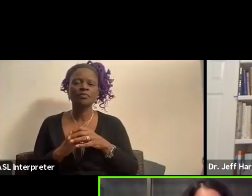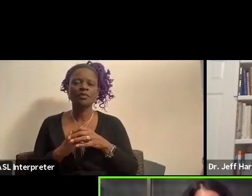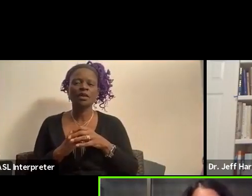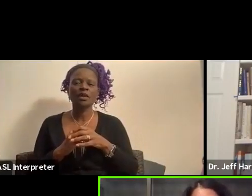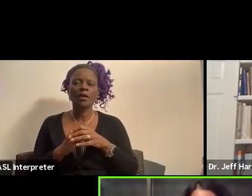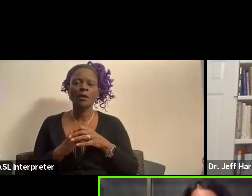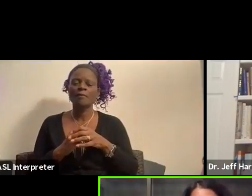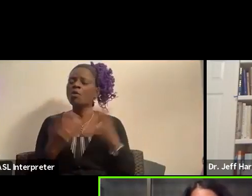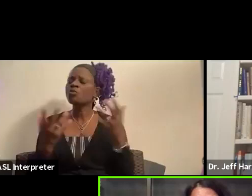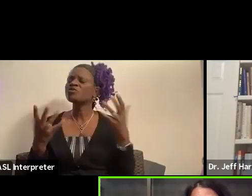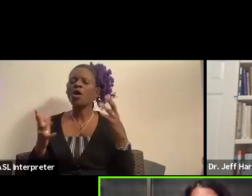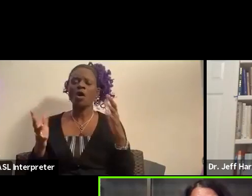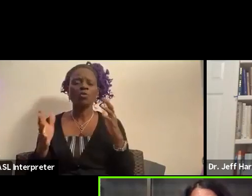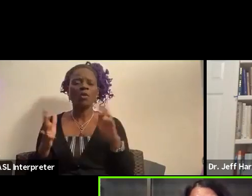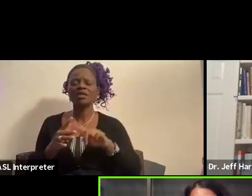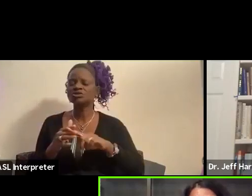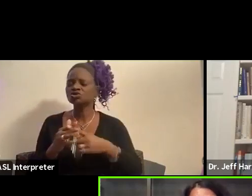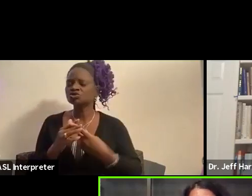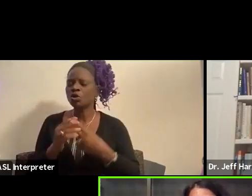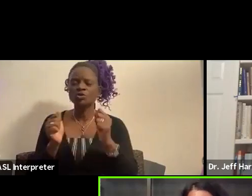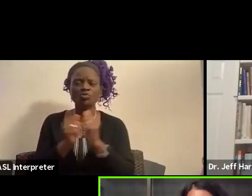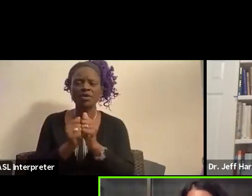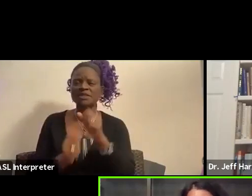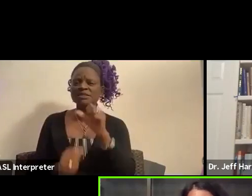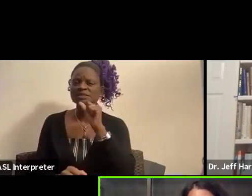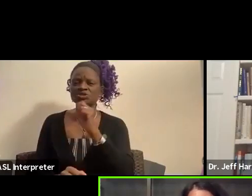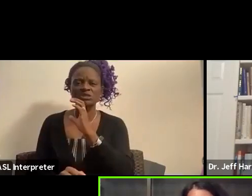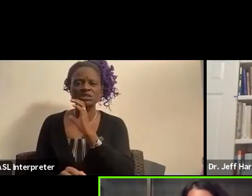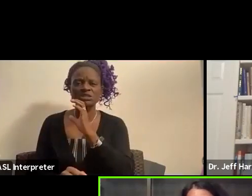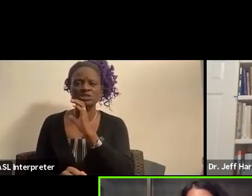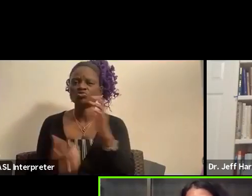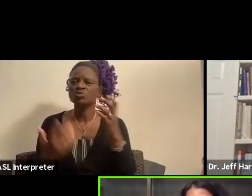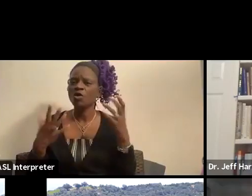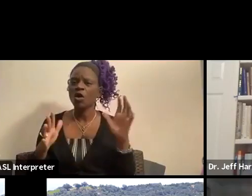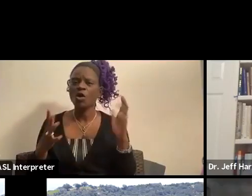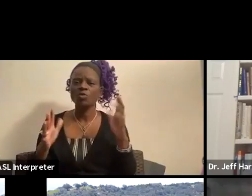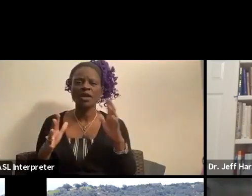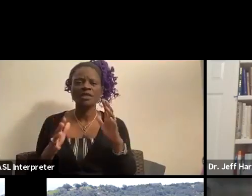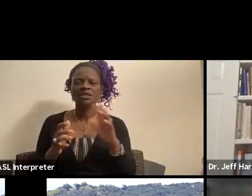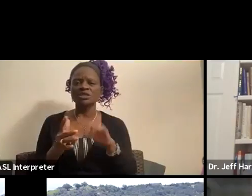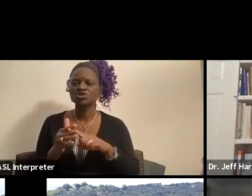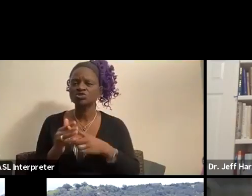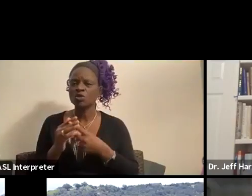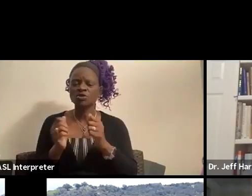we'll continue to prioritize seniors and move forward. Thank you.